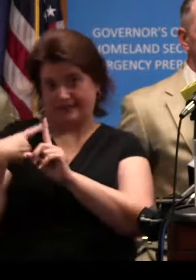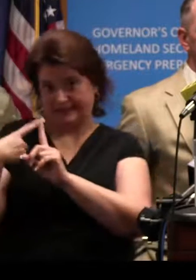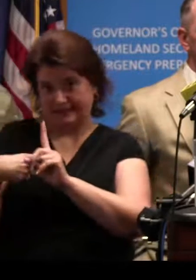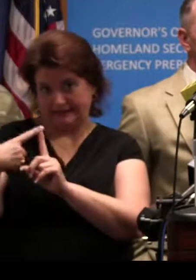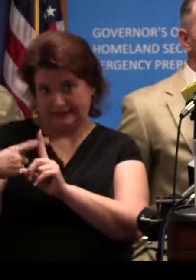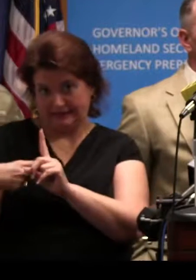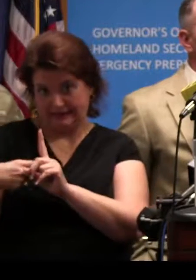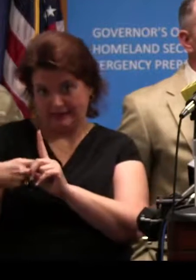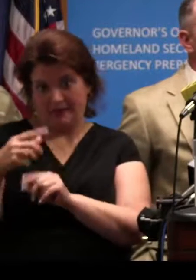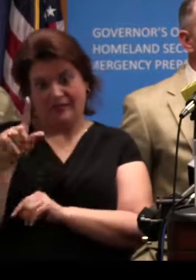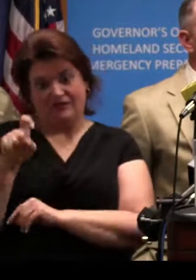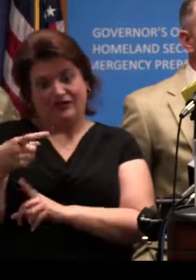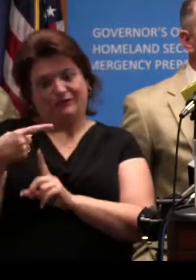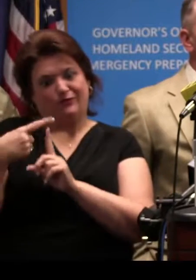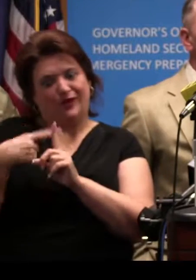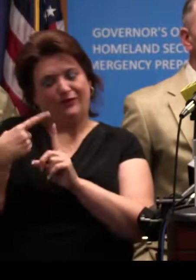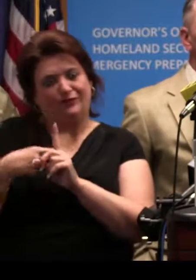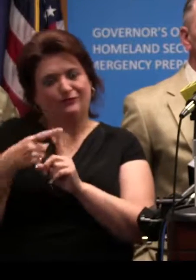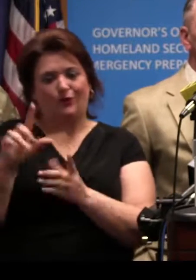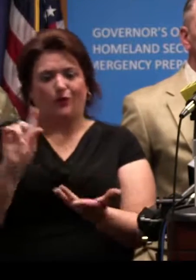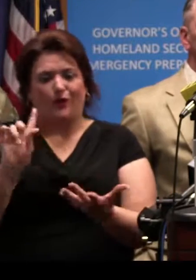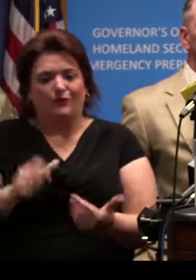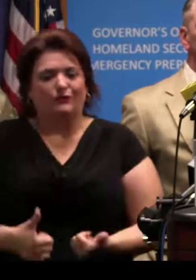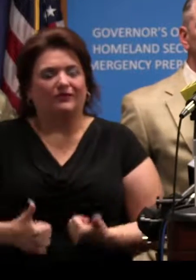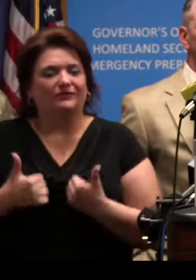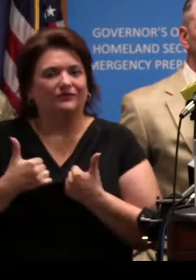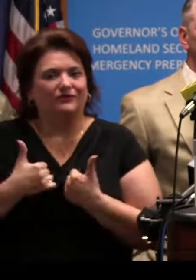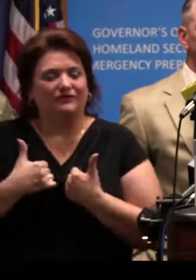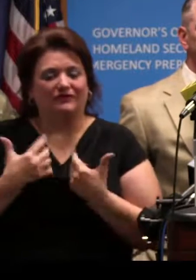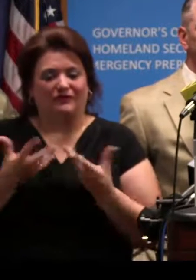get some runners assistance or some place to live for you had losses you